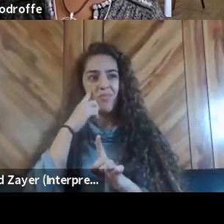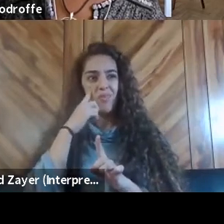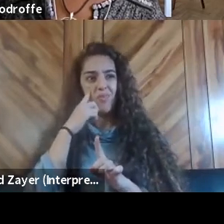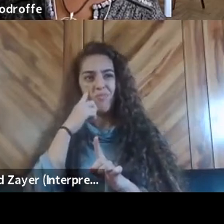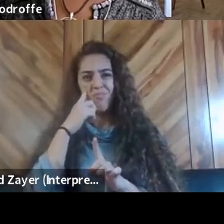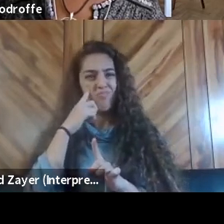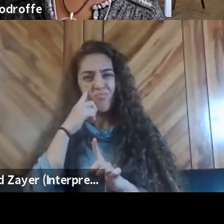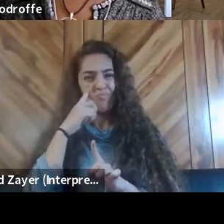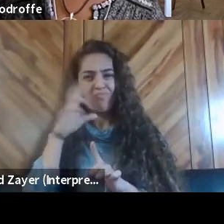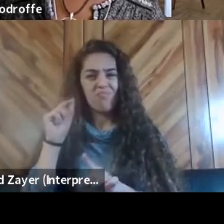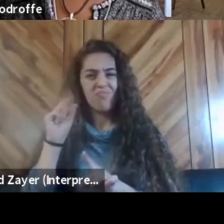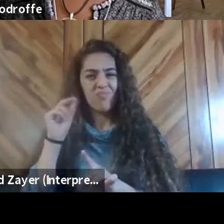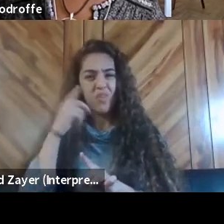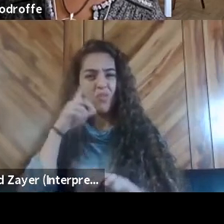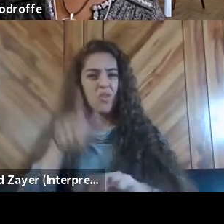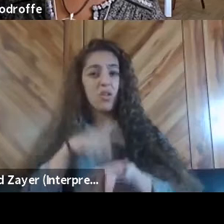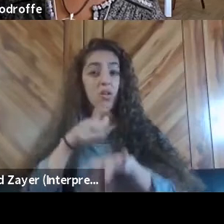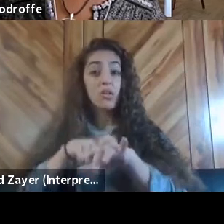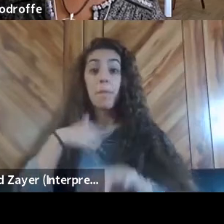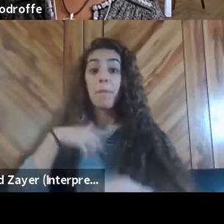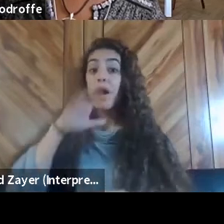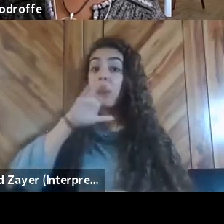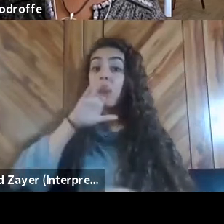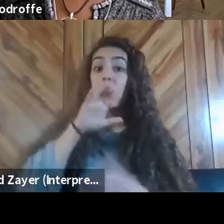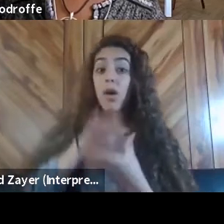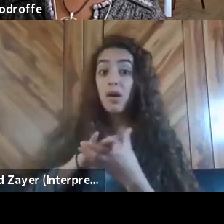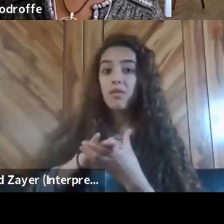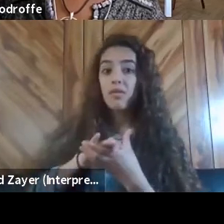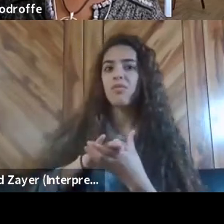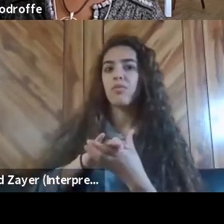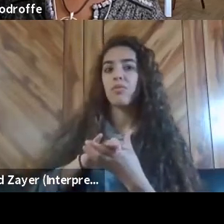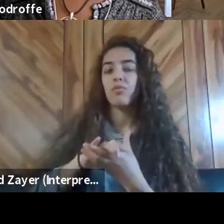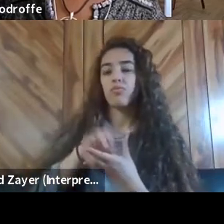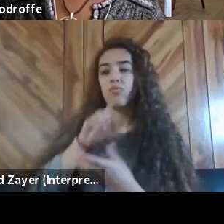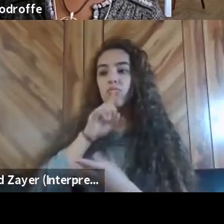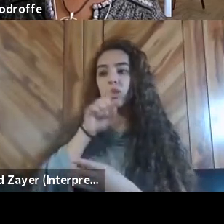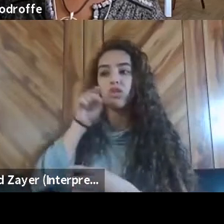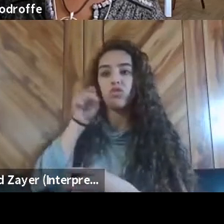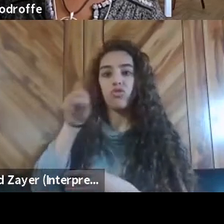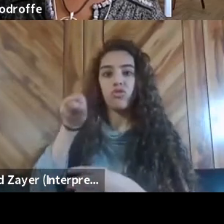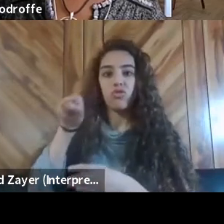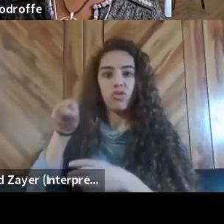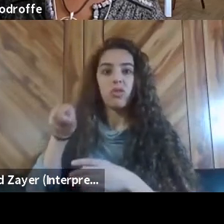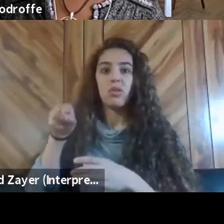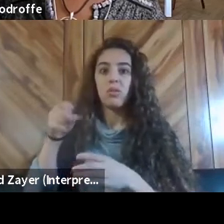My wife really handled a lot of it. And so, I mean, I was there.